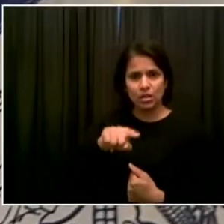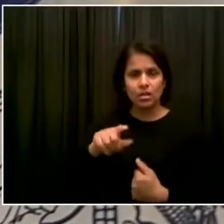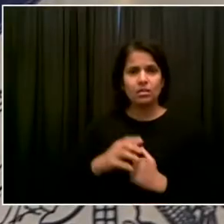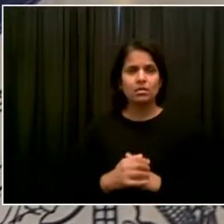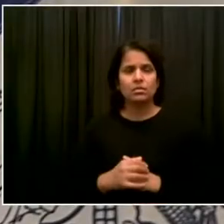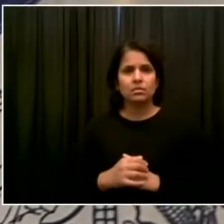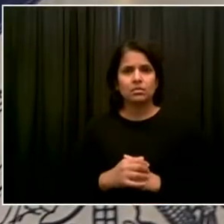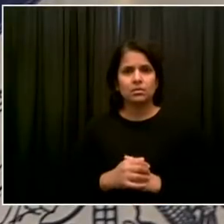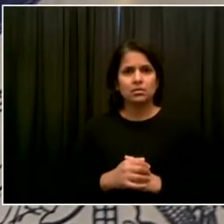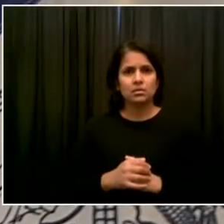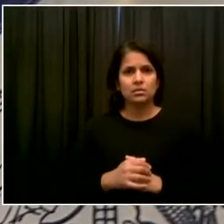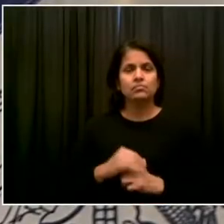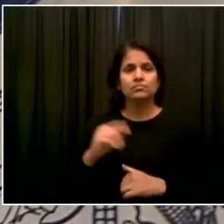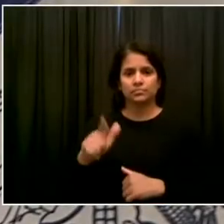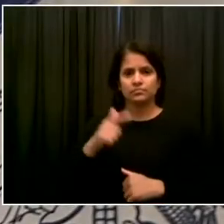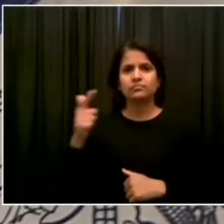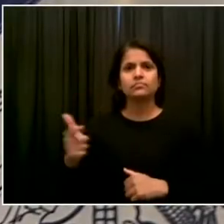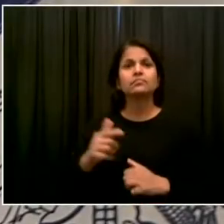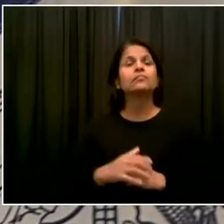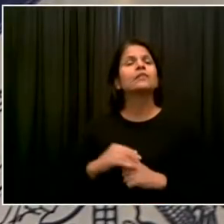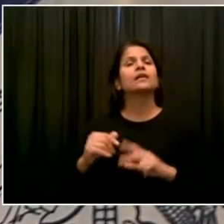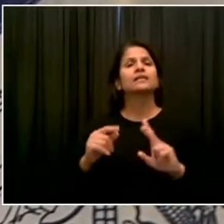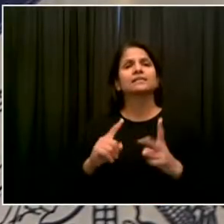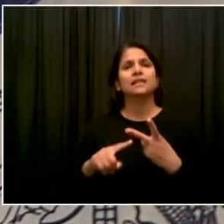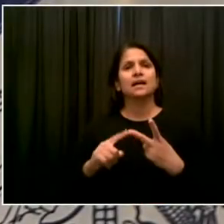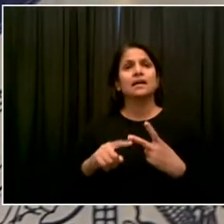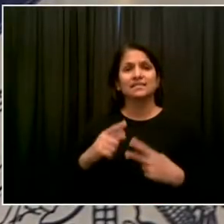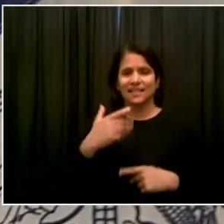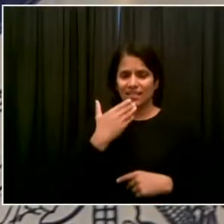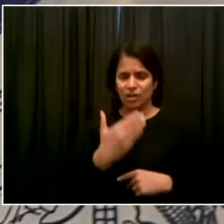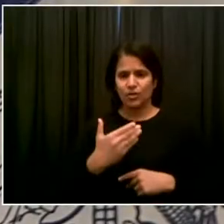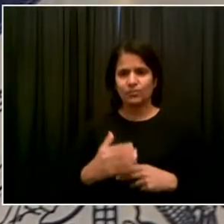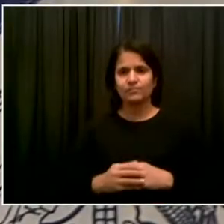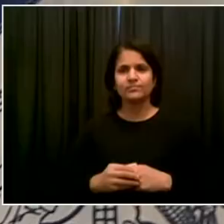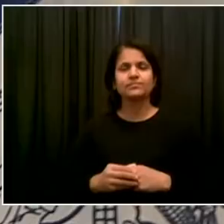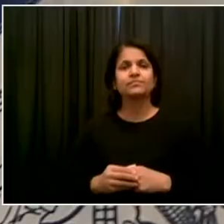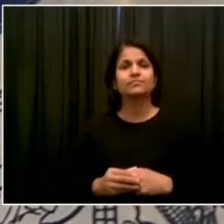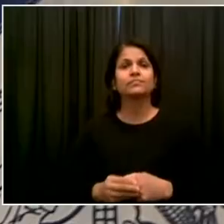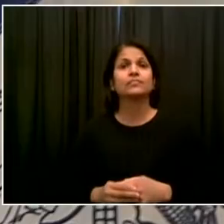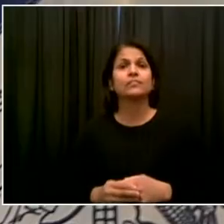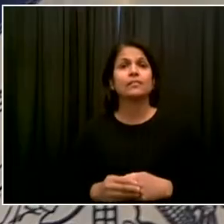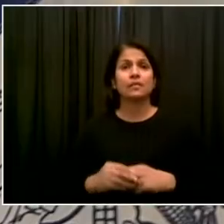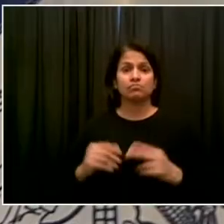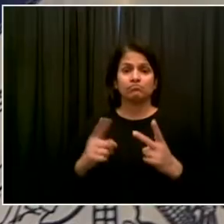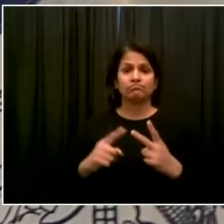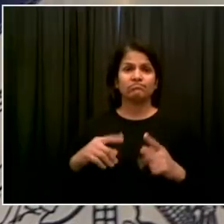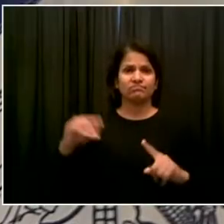BOTH OF THOSE THINGS IN CONCERT TOGETHER. GO AHEAD STEVE. THANK YOU